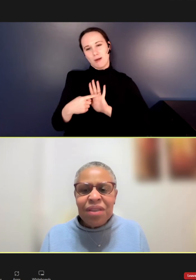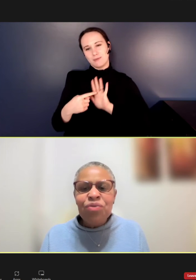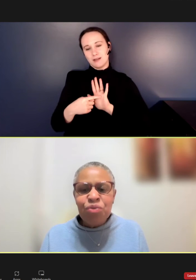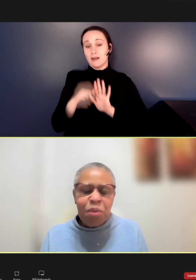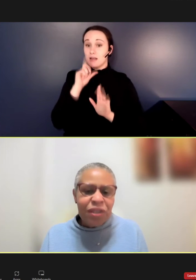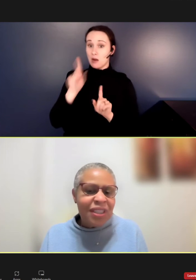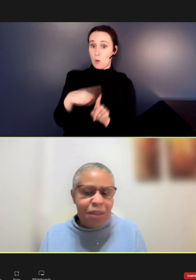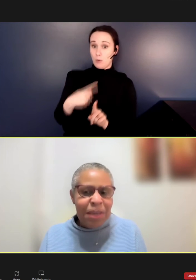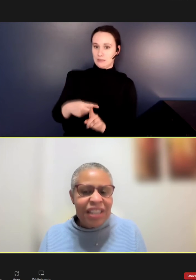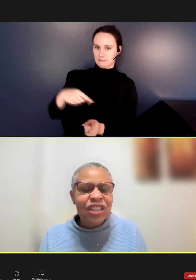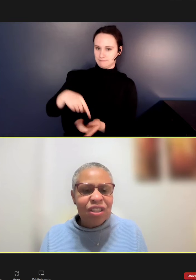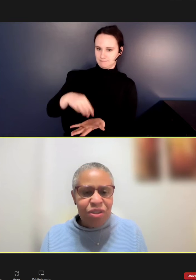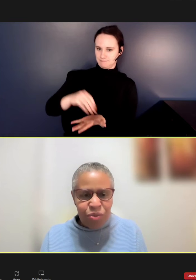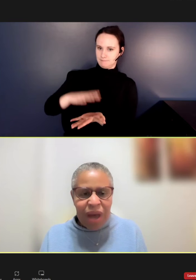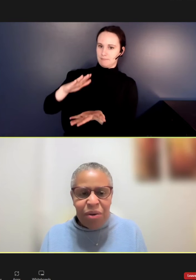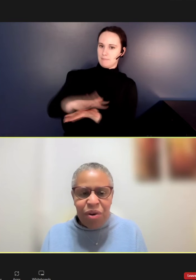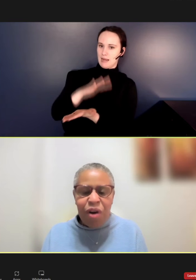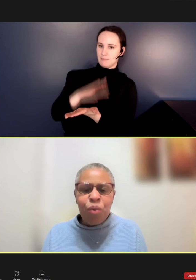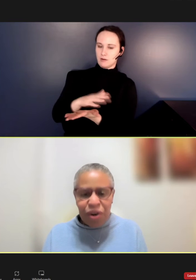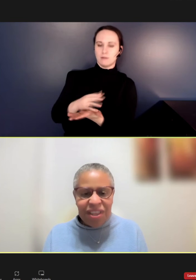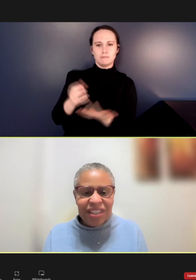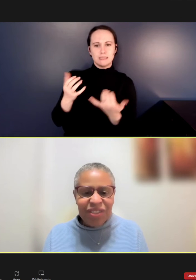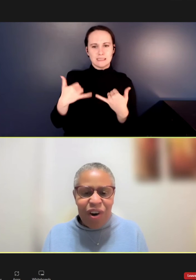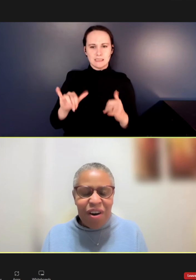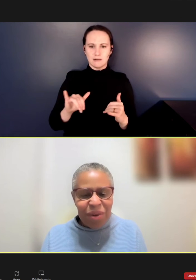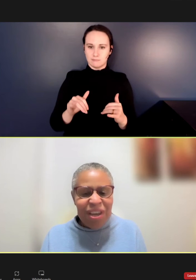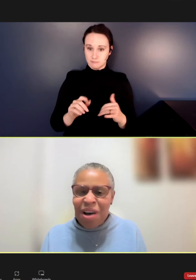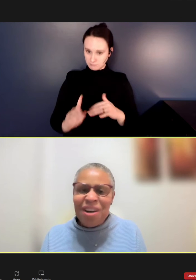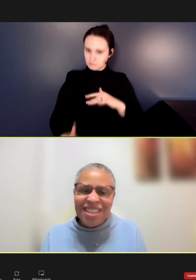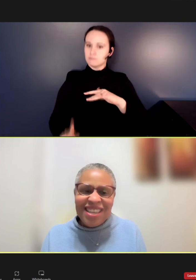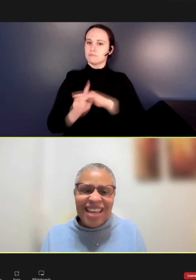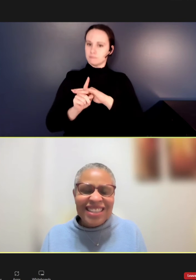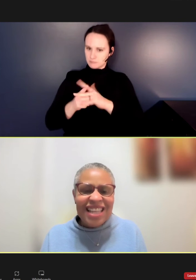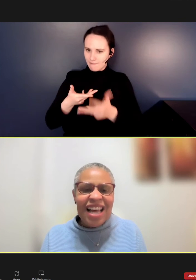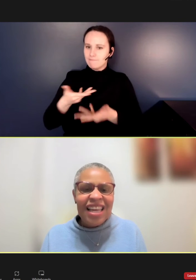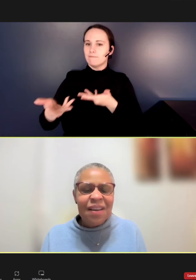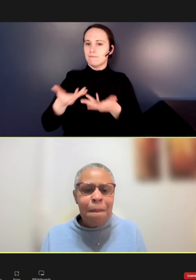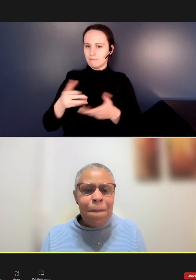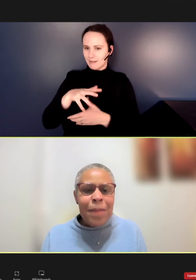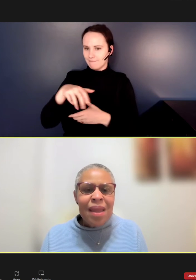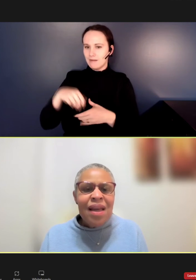but through their participation throughout our work thus far. We can go on to the next slide.